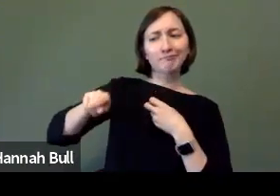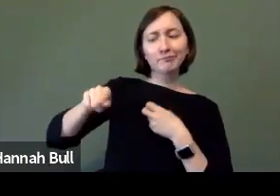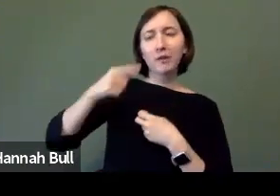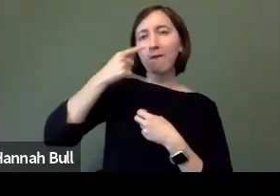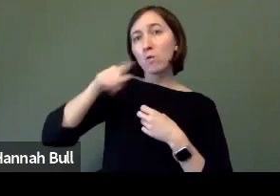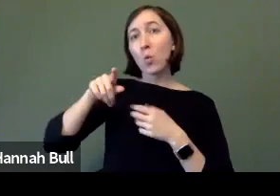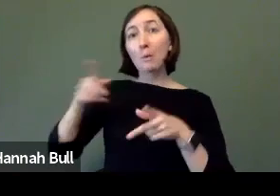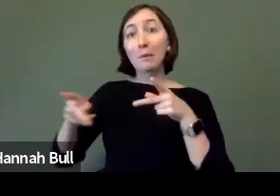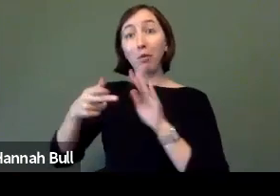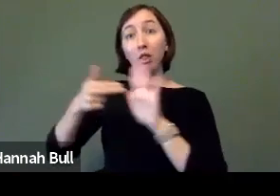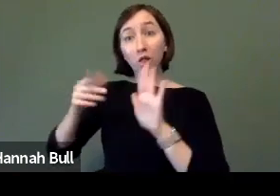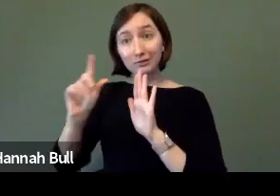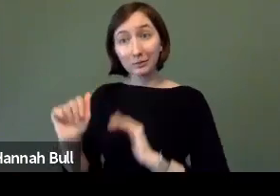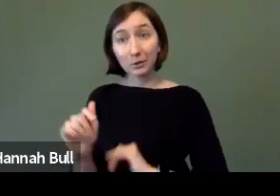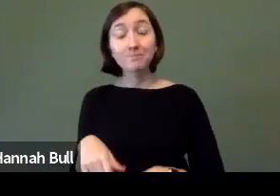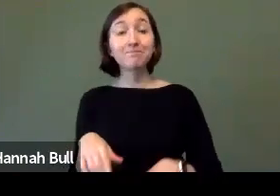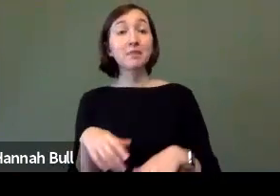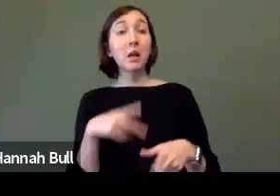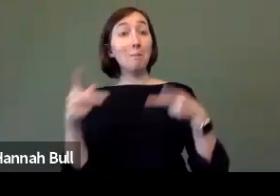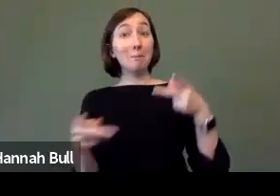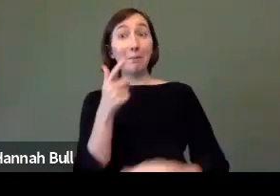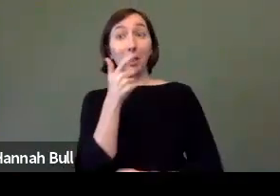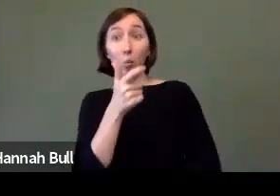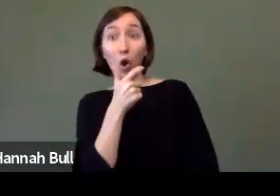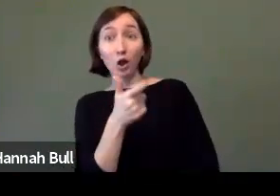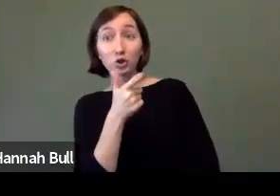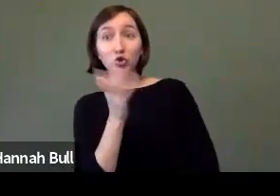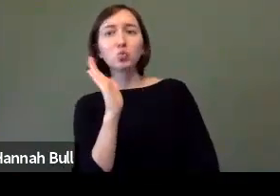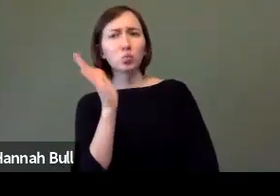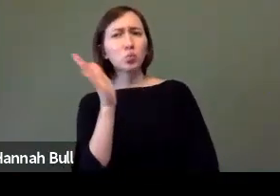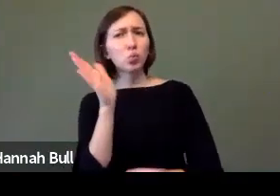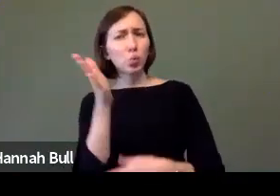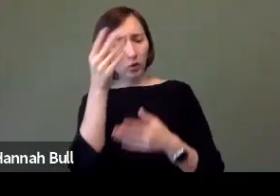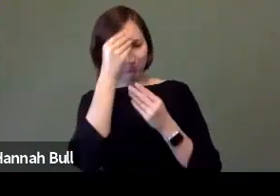Participants, you, will actually receive tips and resources